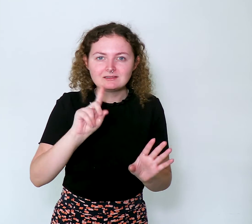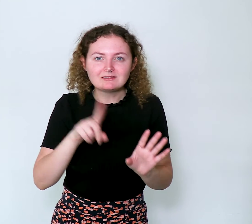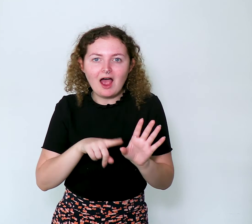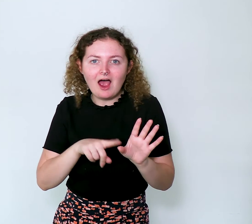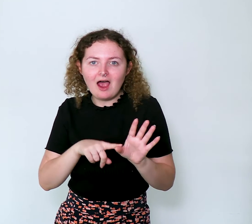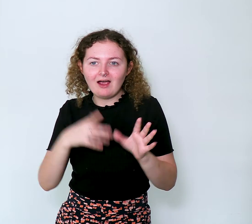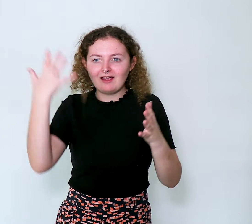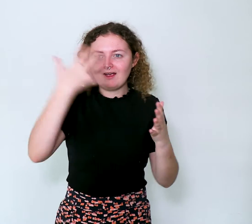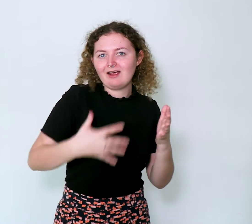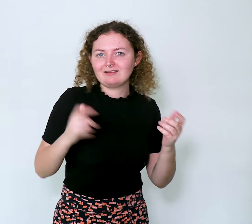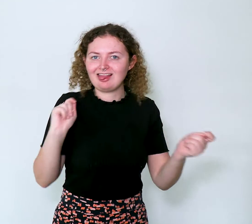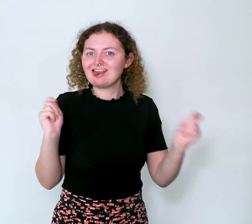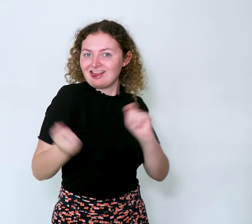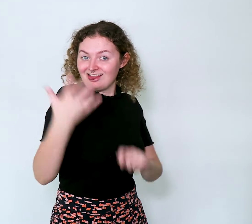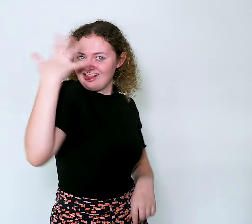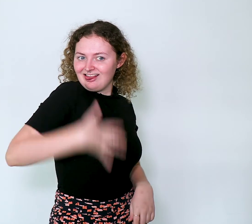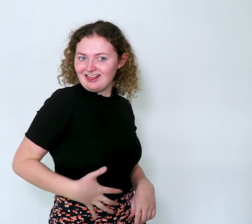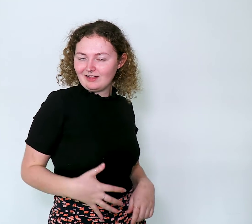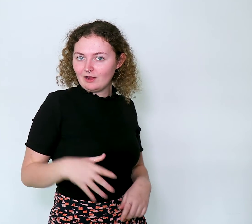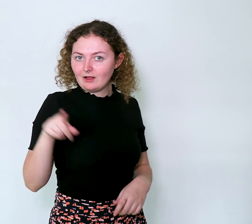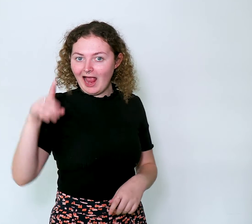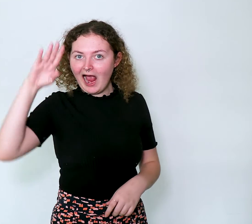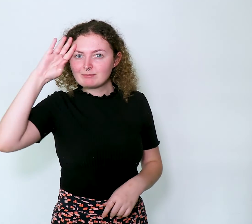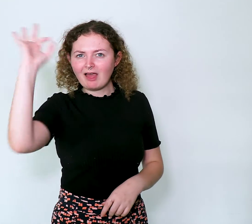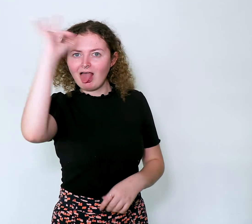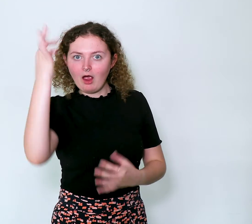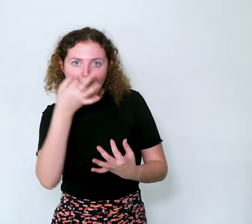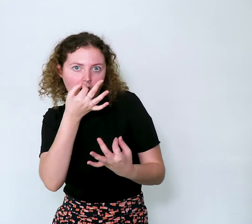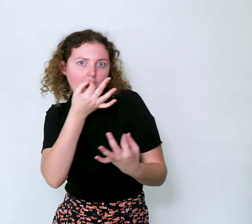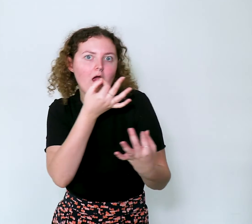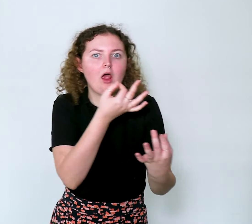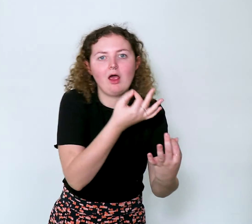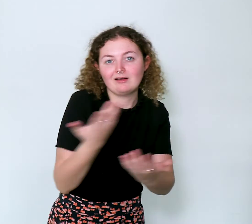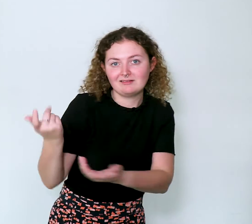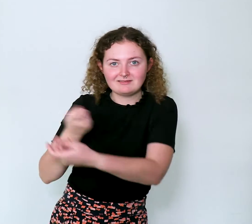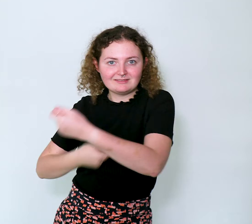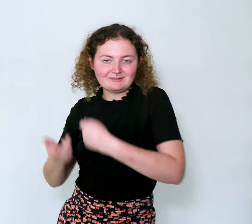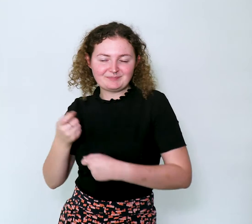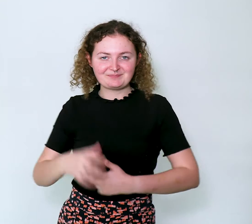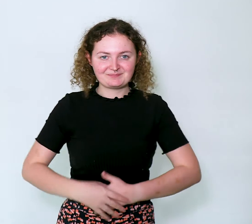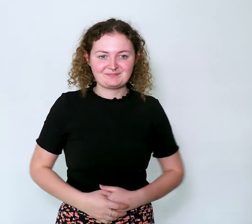a younger alter-ego who soon beguiles the clueless Captain.